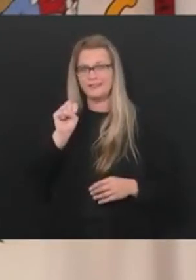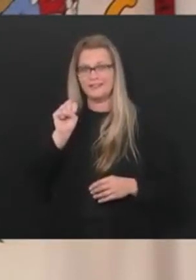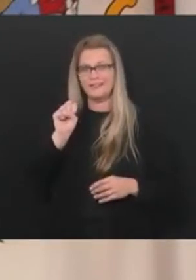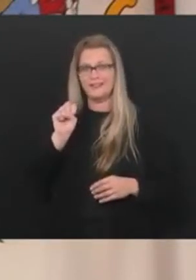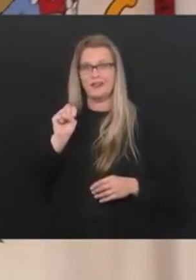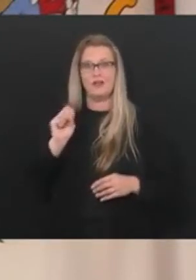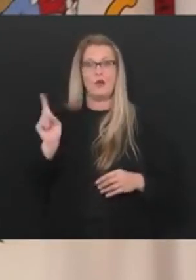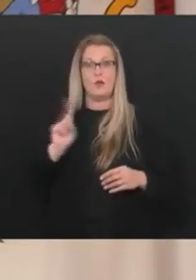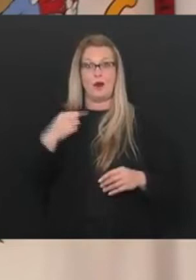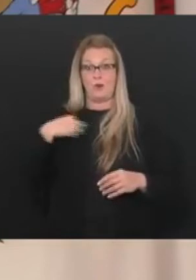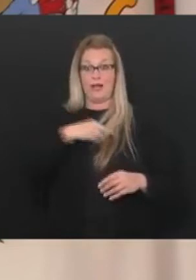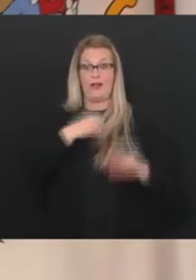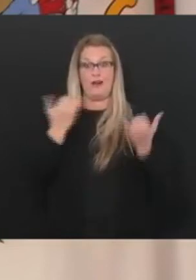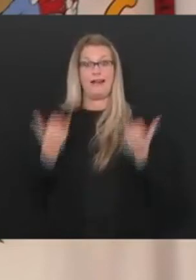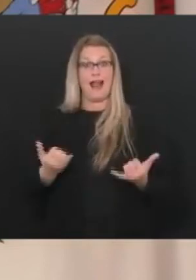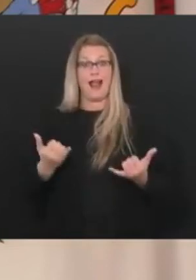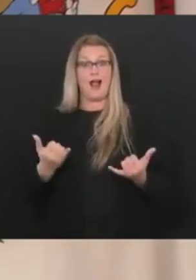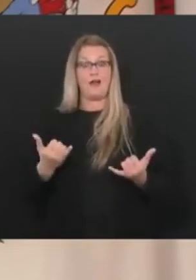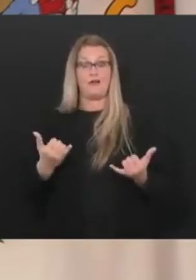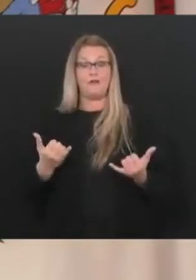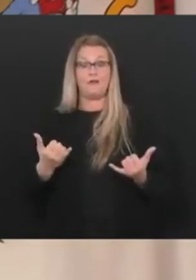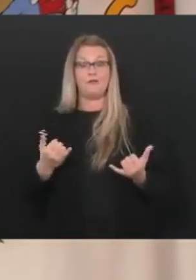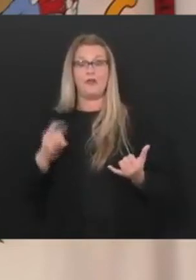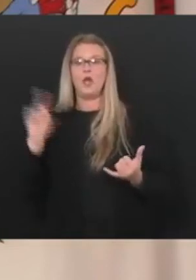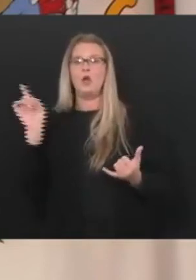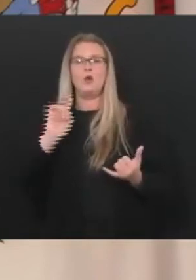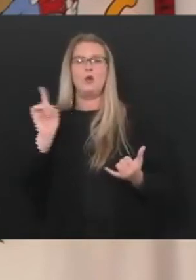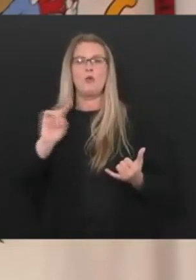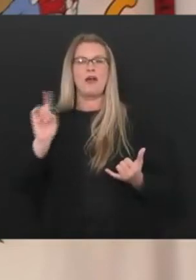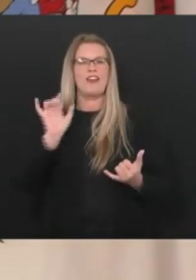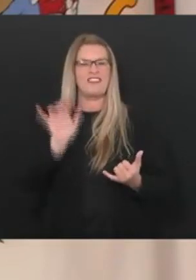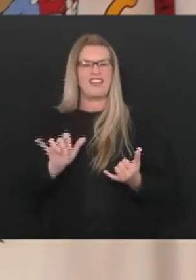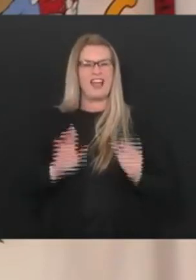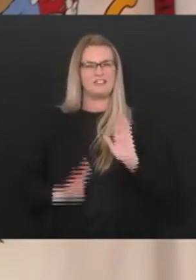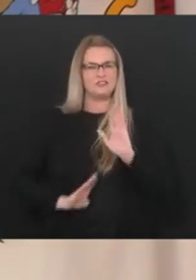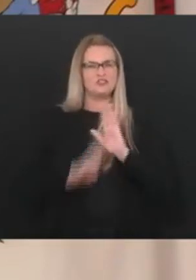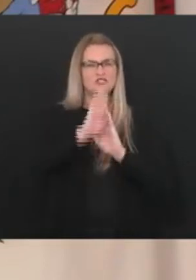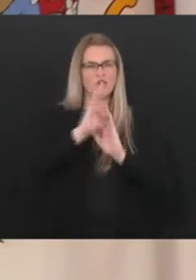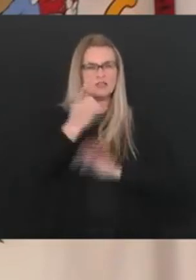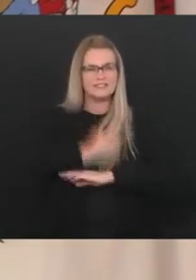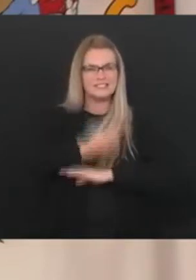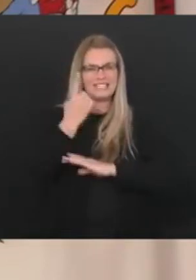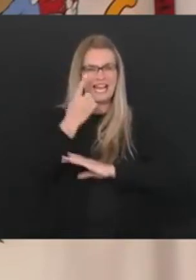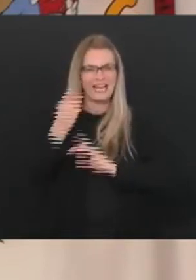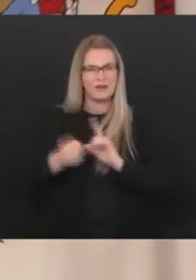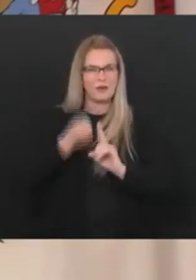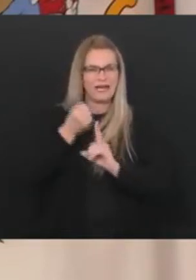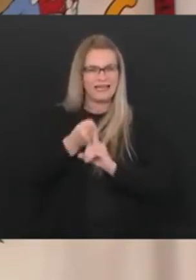GOING TO GIVE YOU SOME NEWS ABOUT WHERE WE ARE, YOU KNOW,